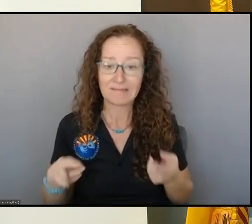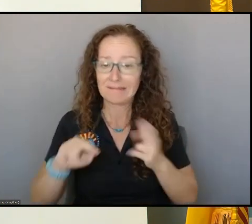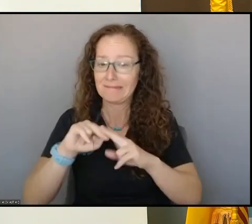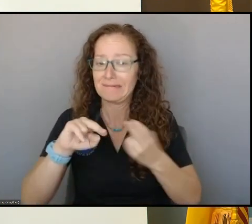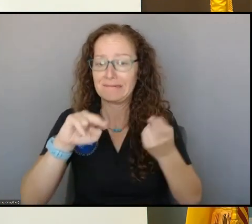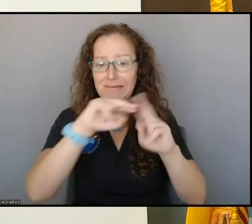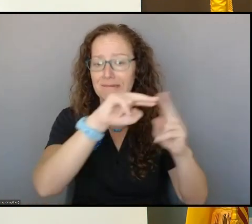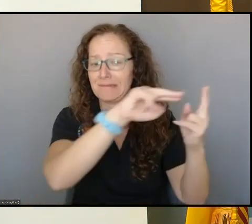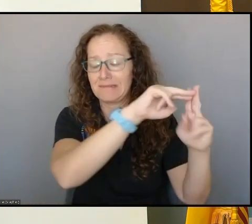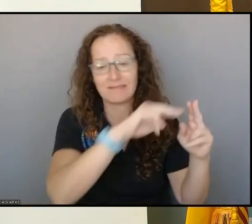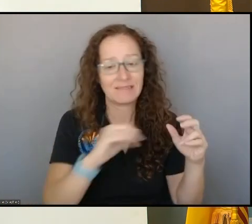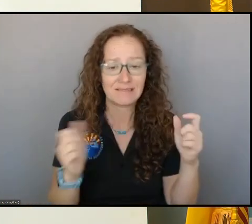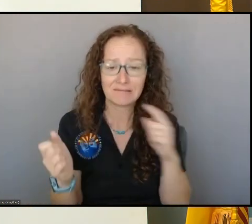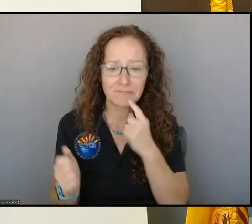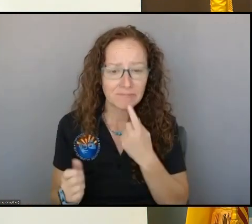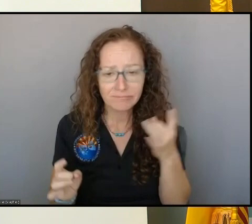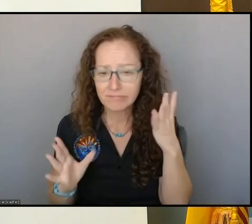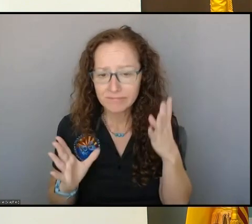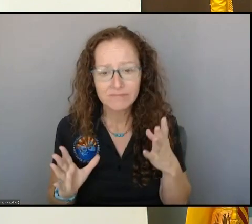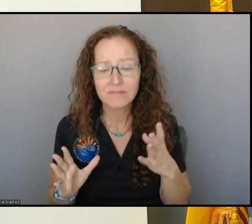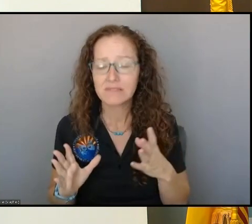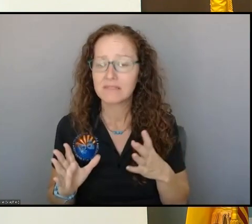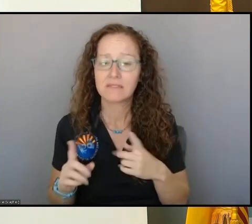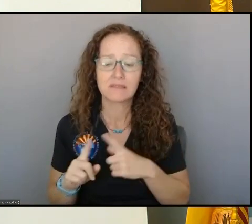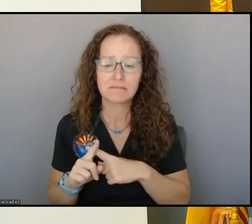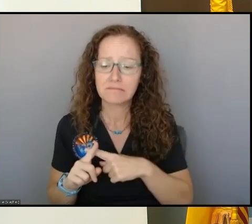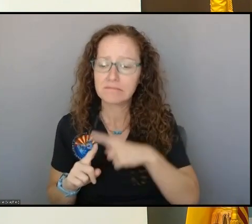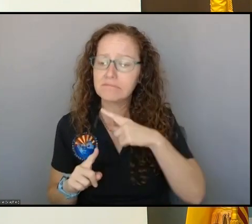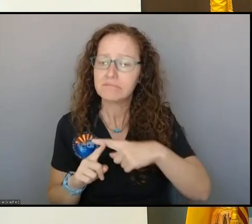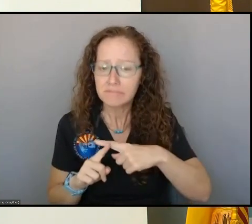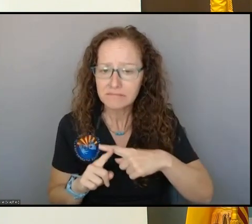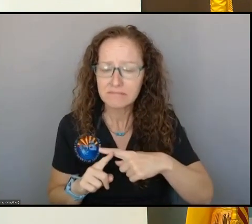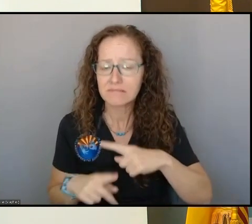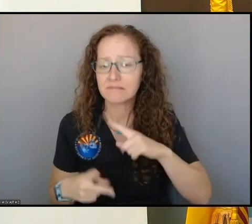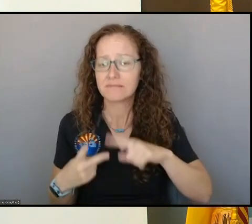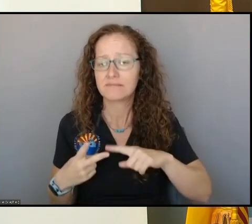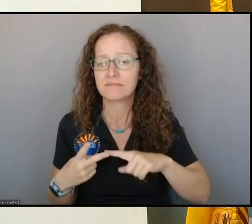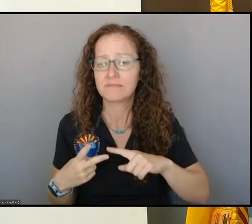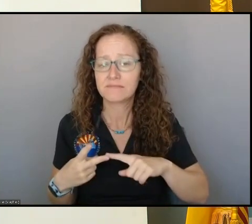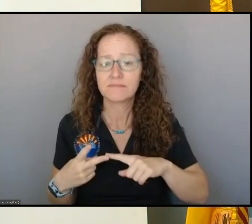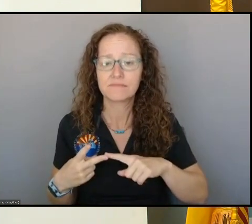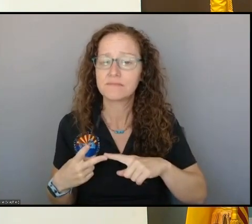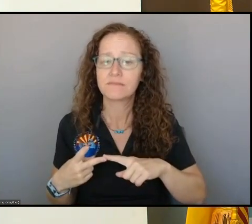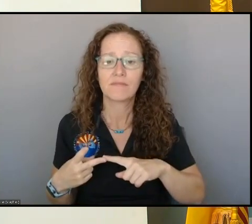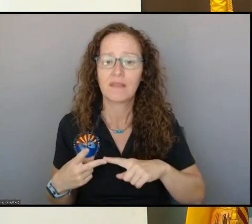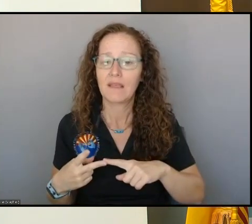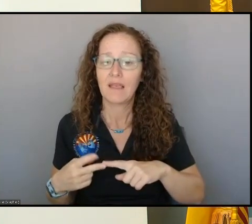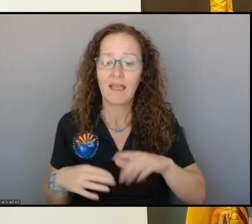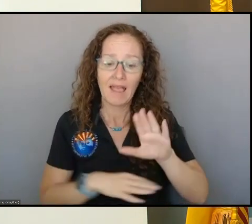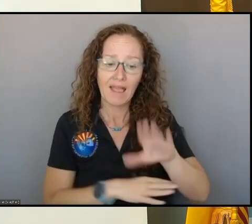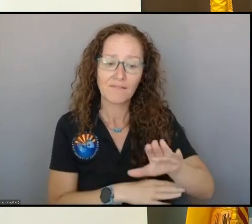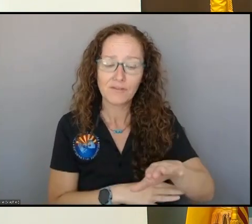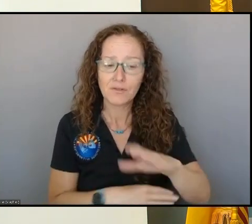temperatures through the weekend into early next week. Very low afternoon relatively humidities. Remember that RH is